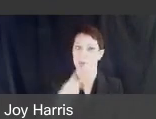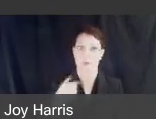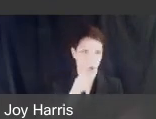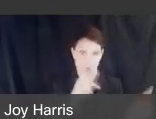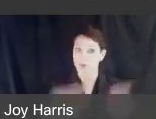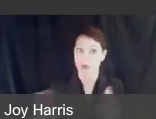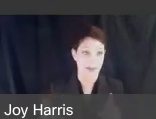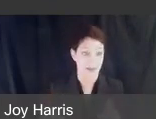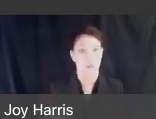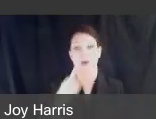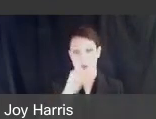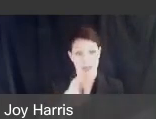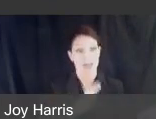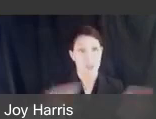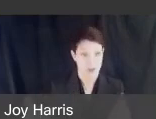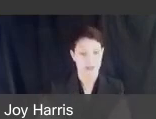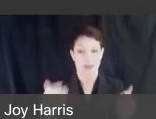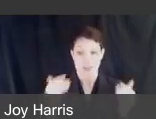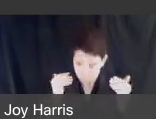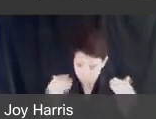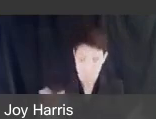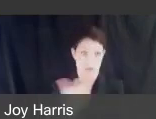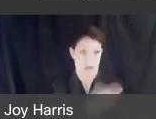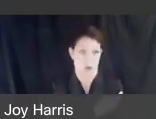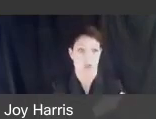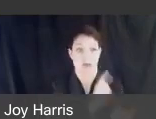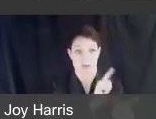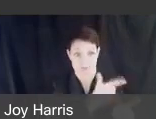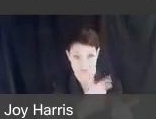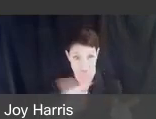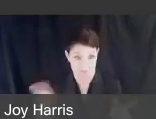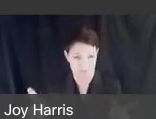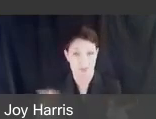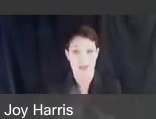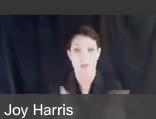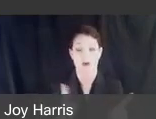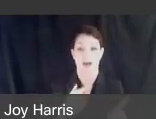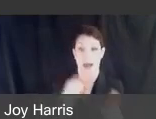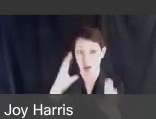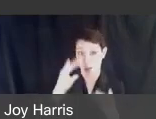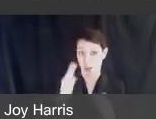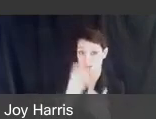to give those doses. So I just have to hope that maybe there's some information that hasn't been